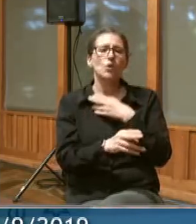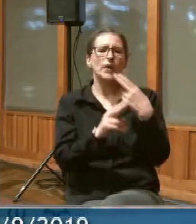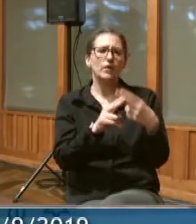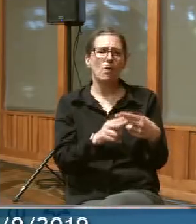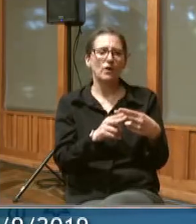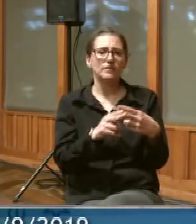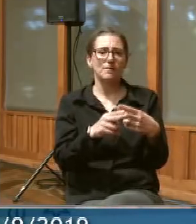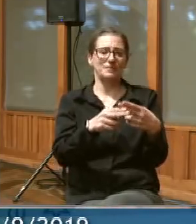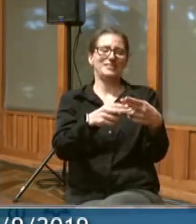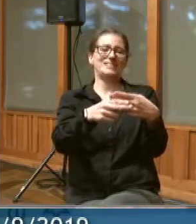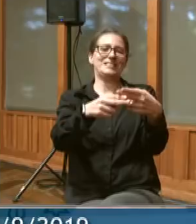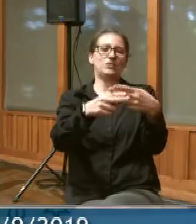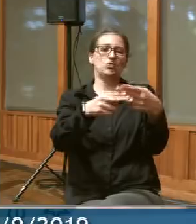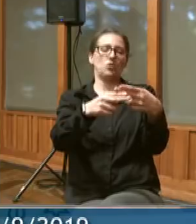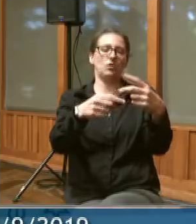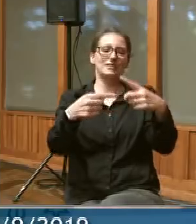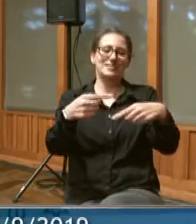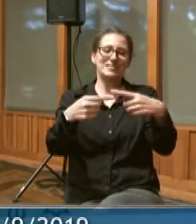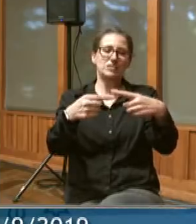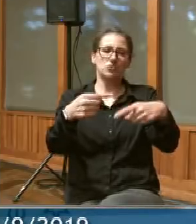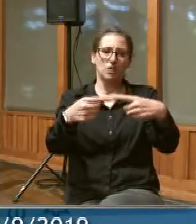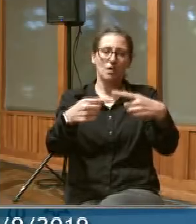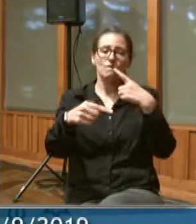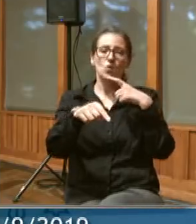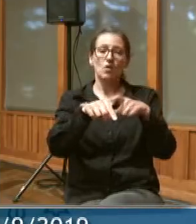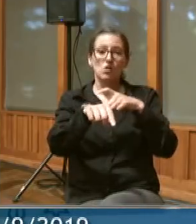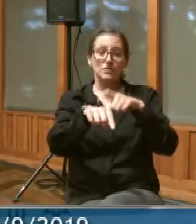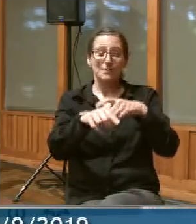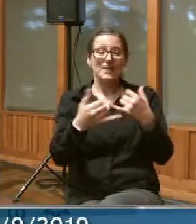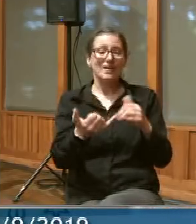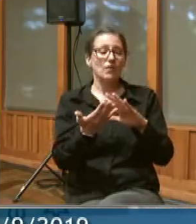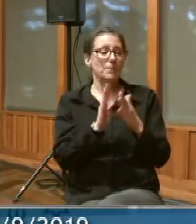54 NEW EMPLOYEES WILL LOSE THEIR JOBS. THESE ARE EMPLOYEES THAT WERE CALLED SEASONAL --